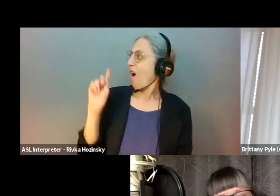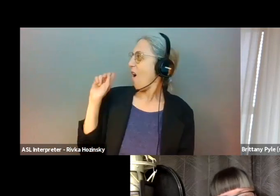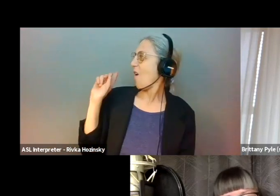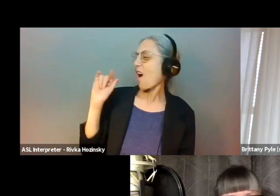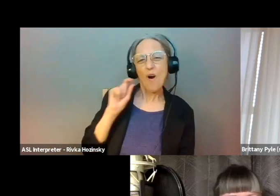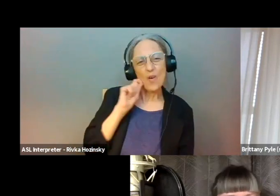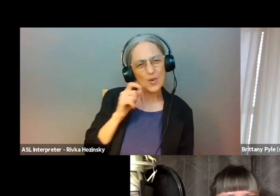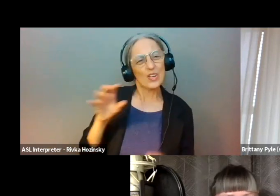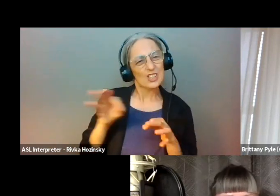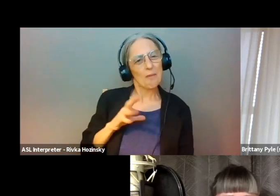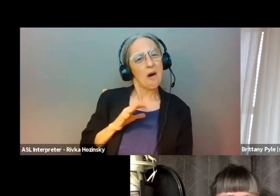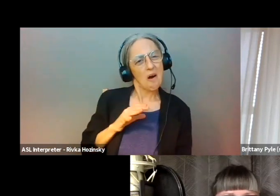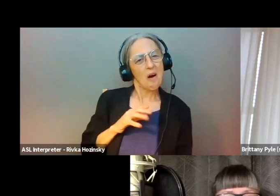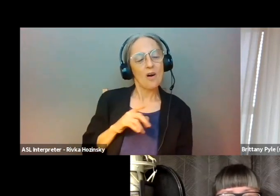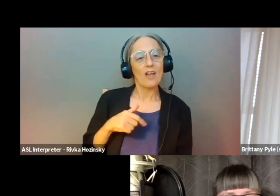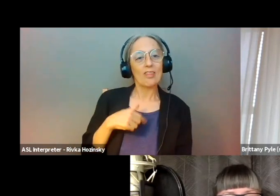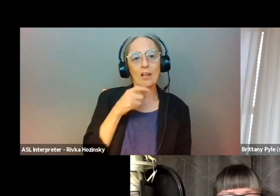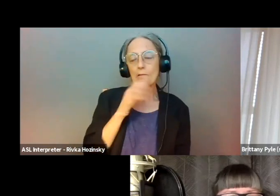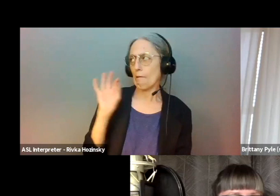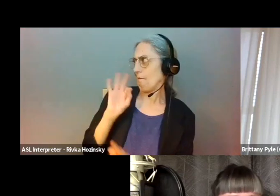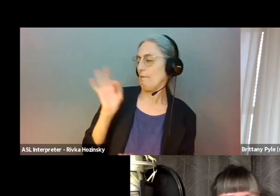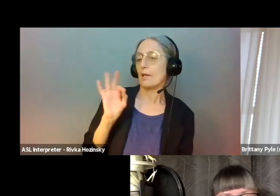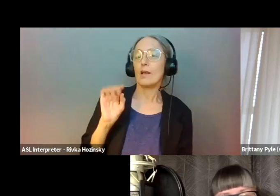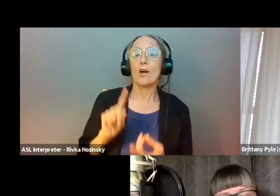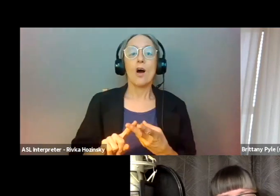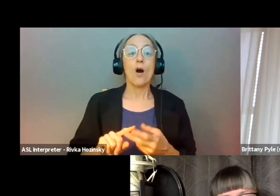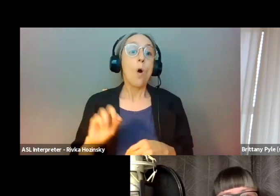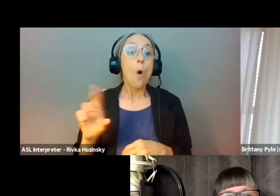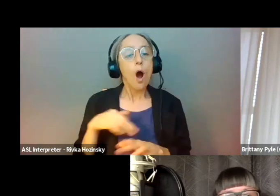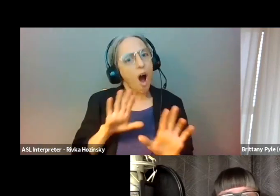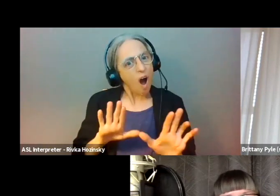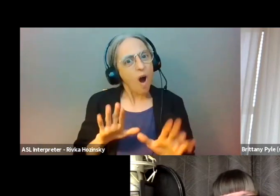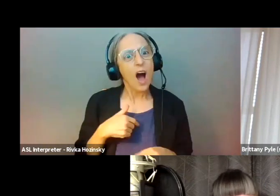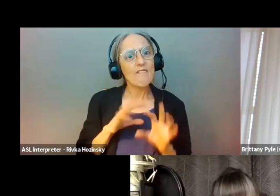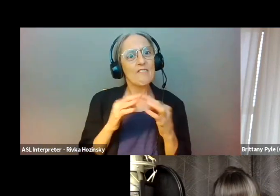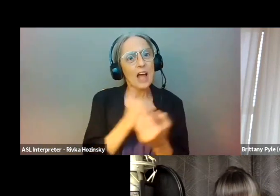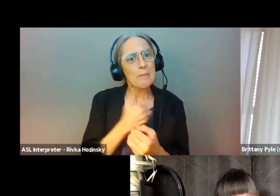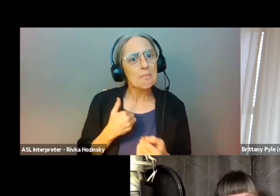And it also allows them to say, Oh, I have a family member or a friend. I didn't know this was being offered.